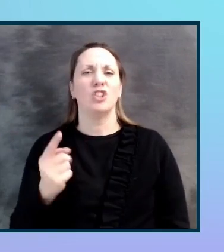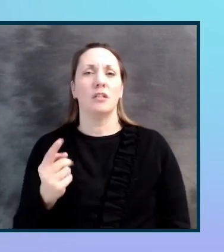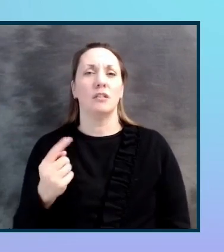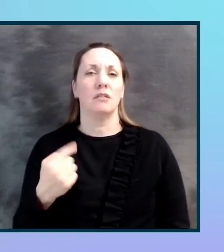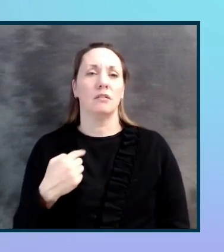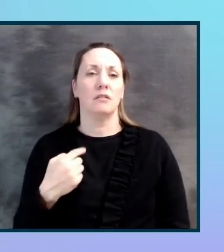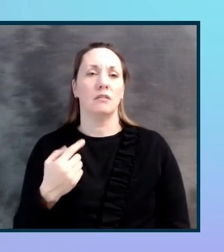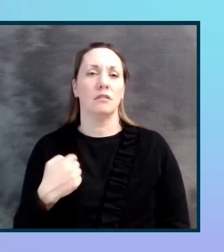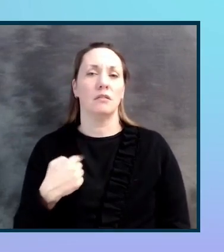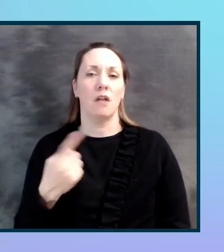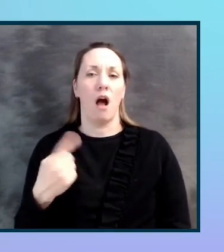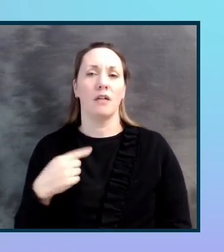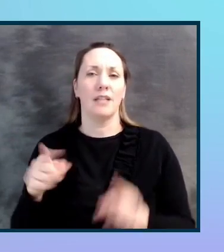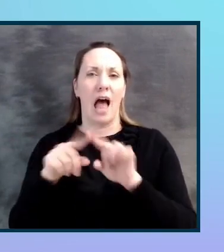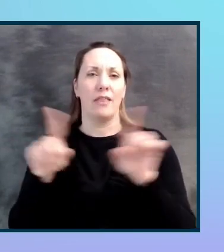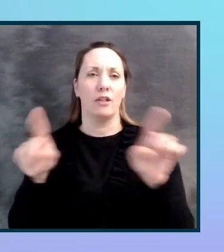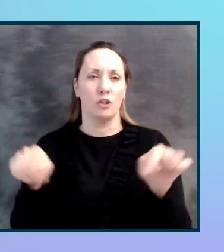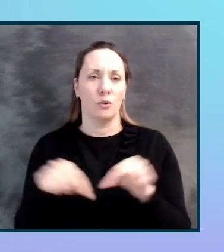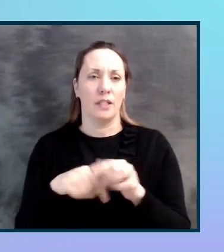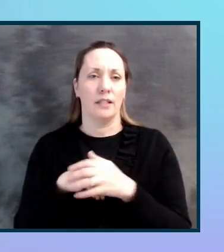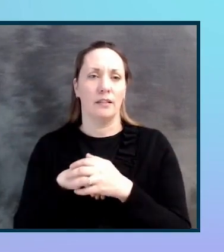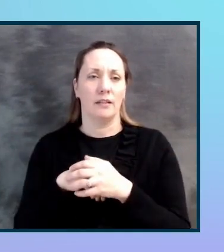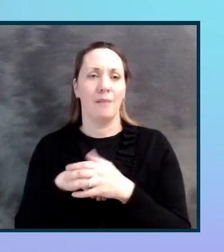but in the slides.